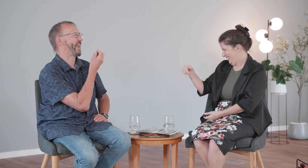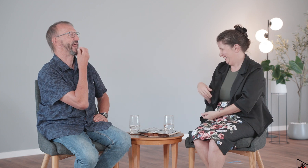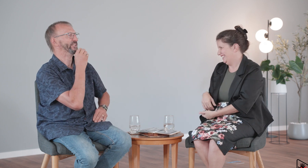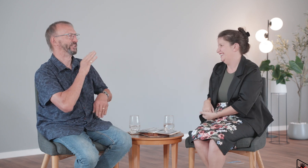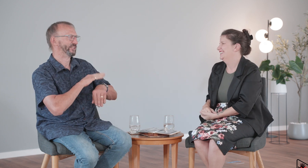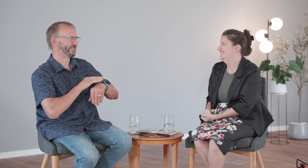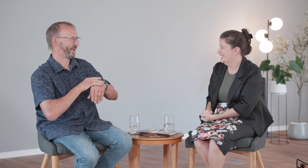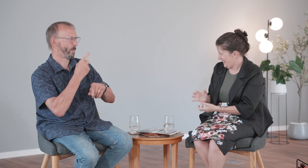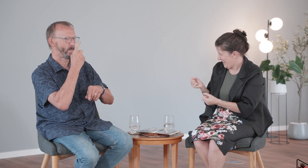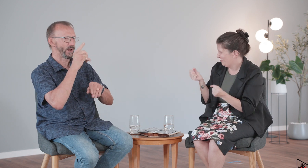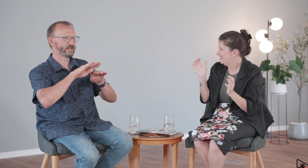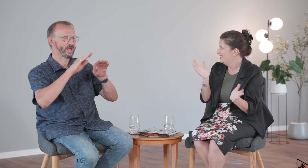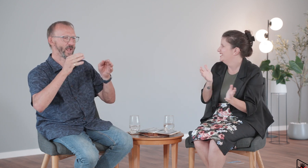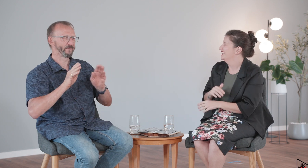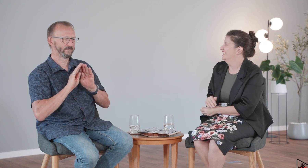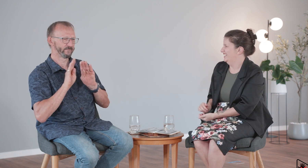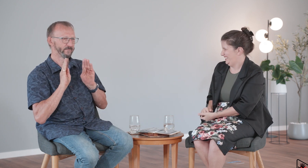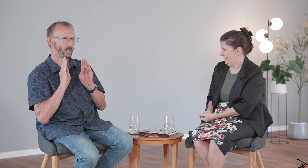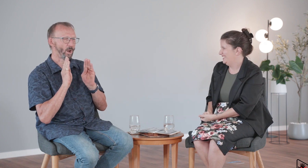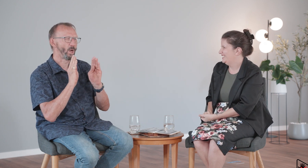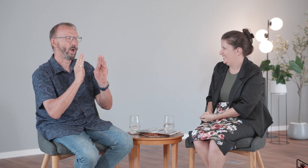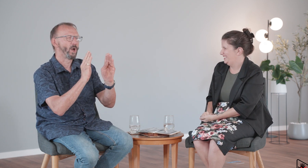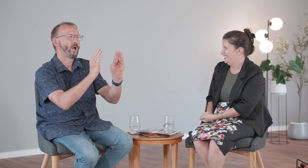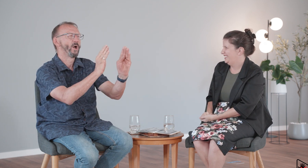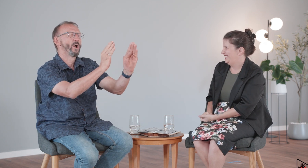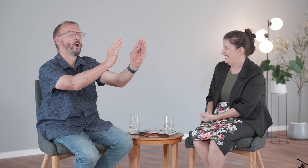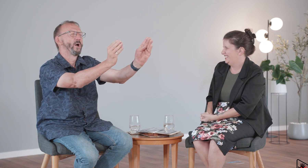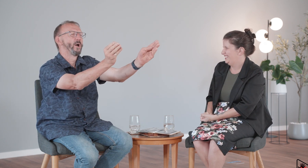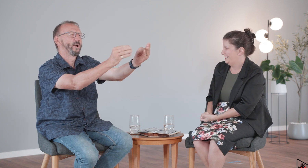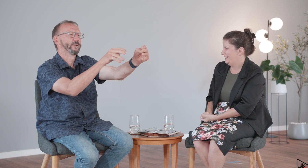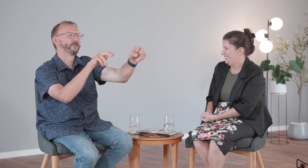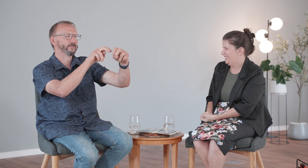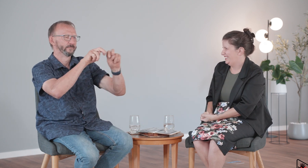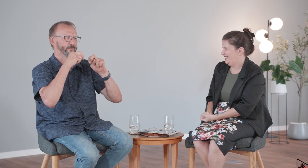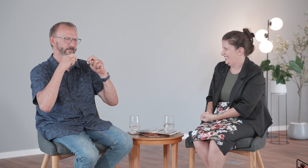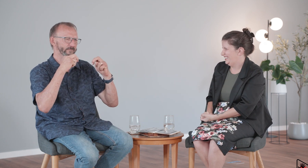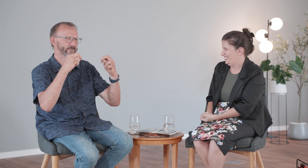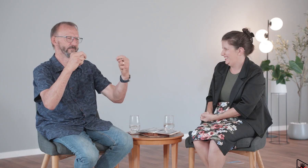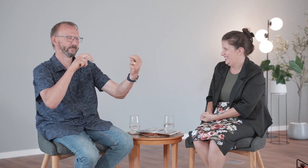just morning tea and lunchtime really. There was this big long table that all the Deaf staff would